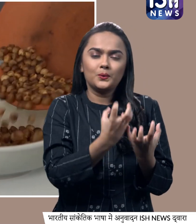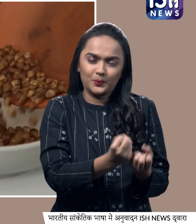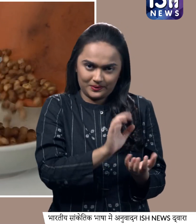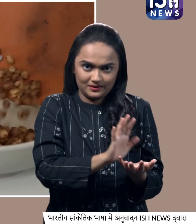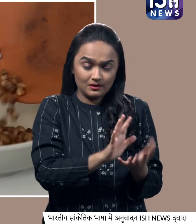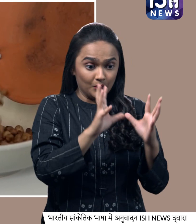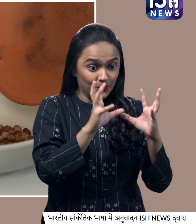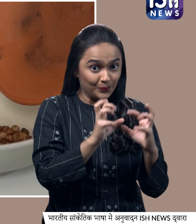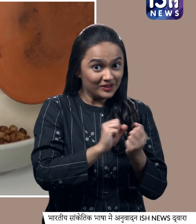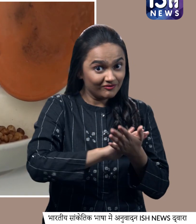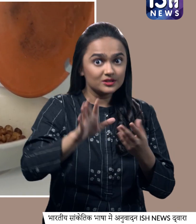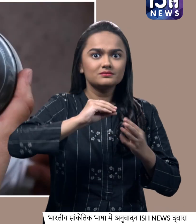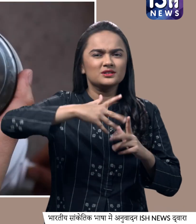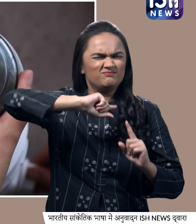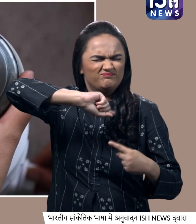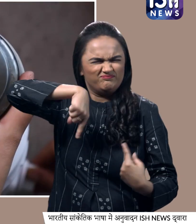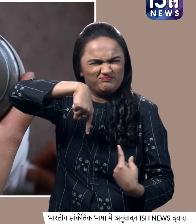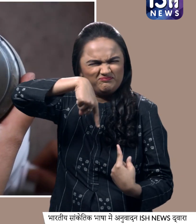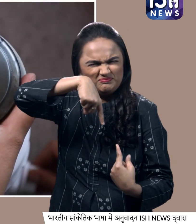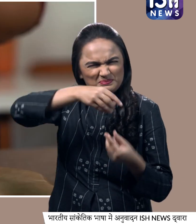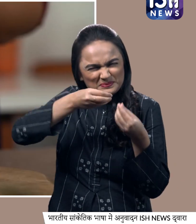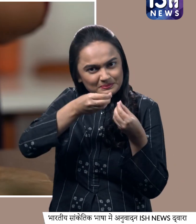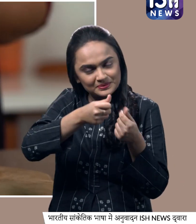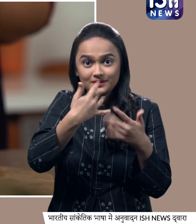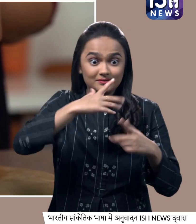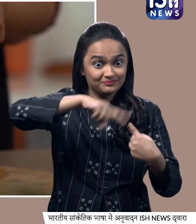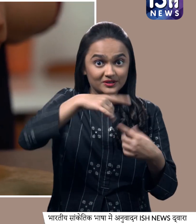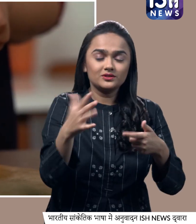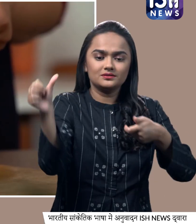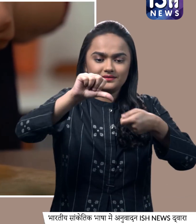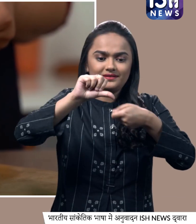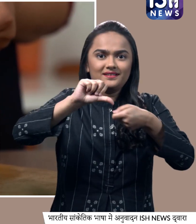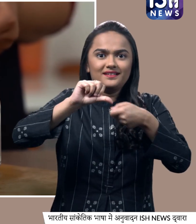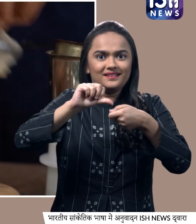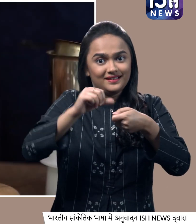And as soon as they cool down, grind them. After grinding them, you can filter the powder